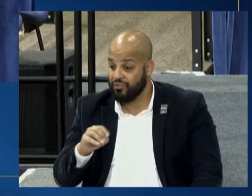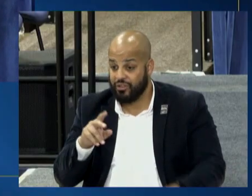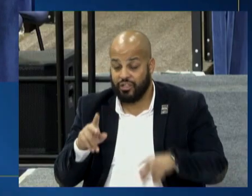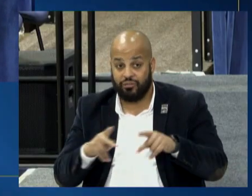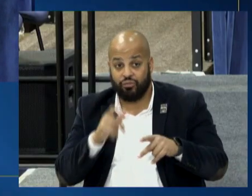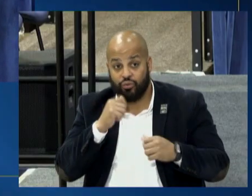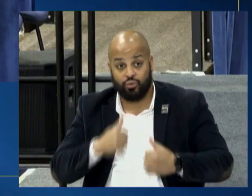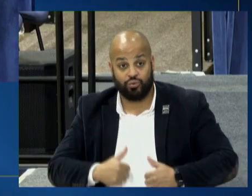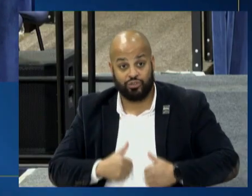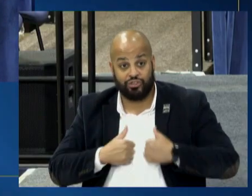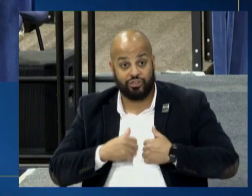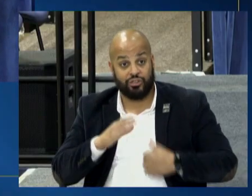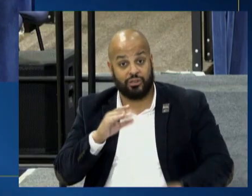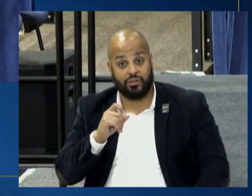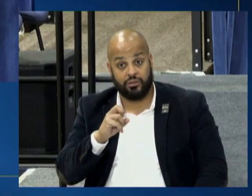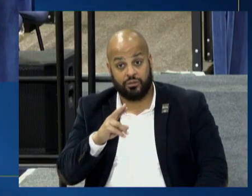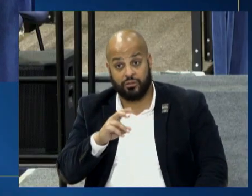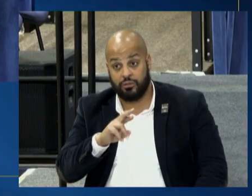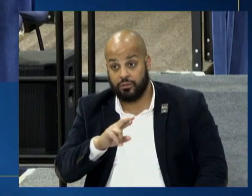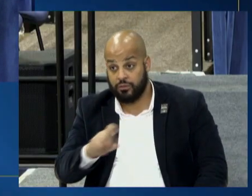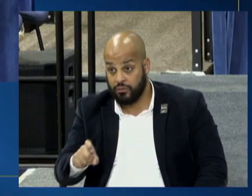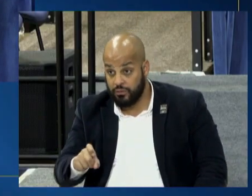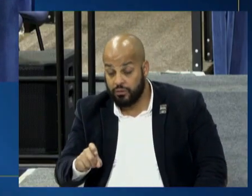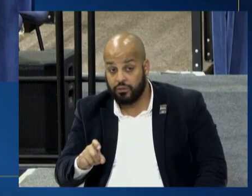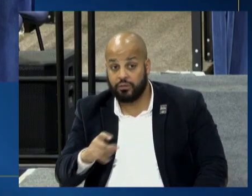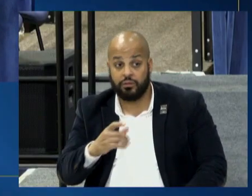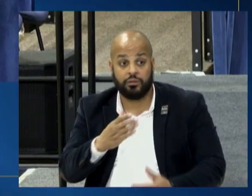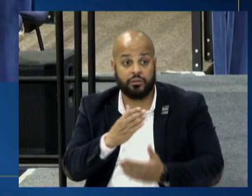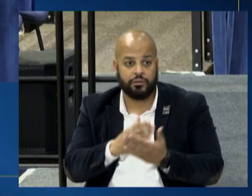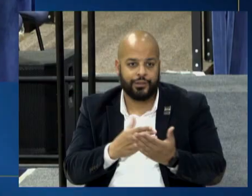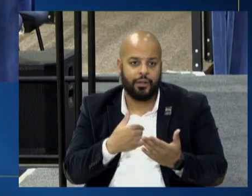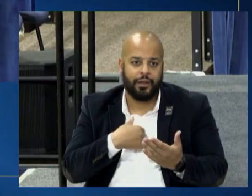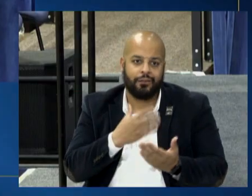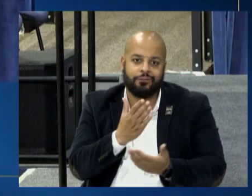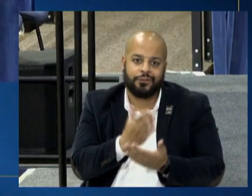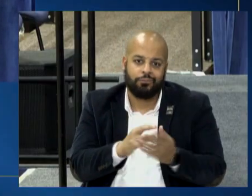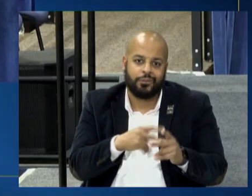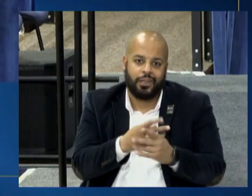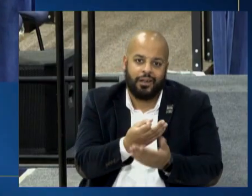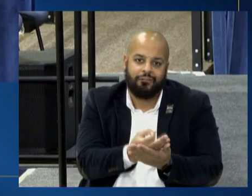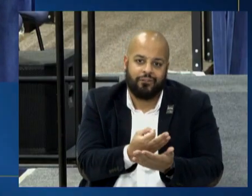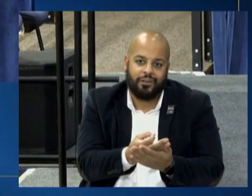diagnosis suffer from some kind of financial event. The kind of inequity is absolutely